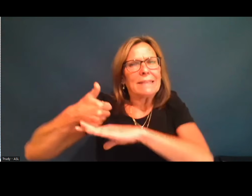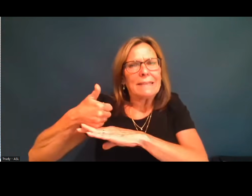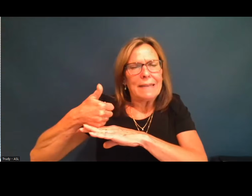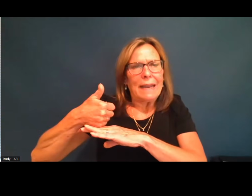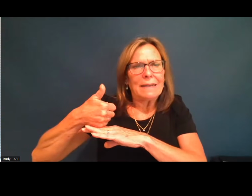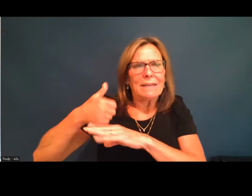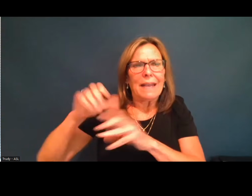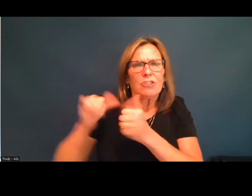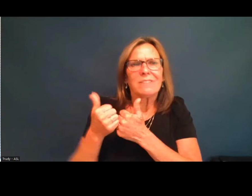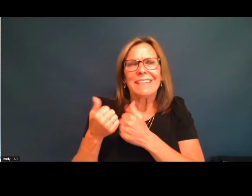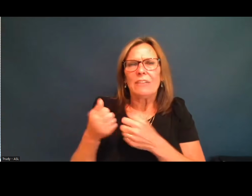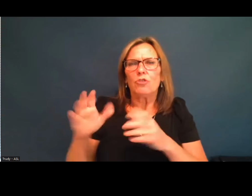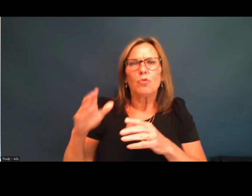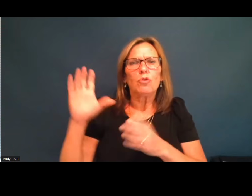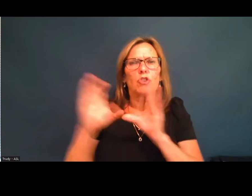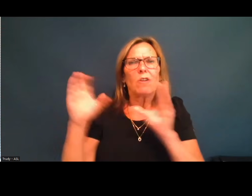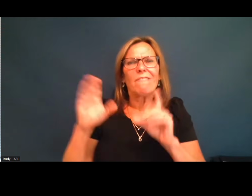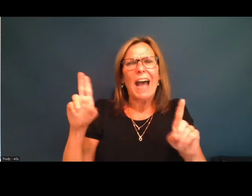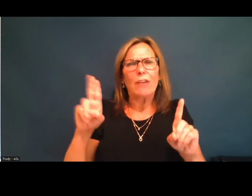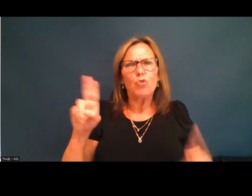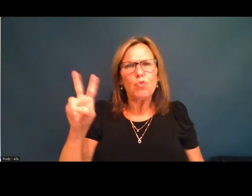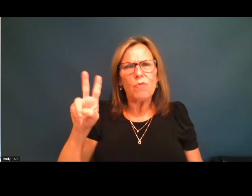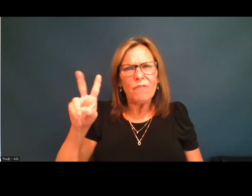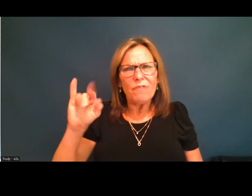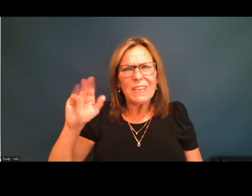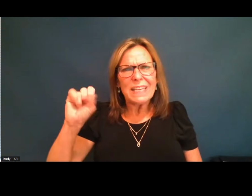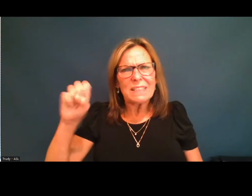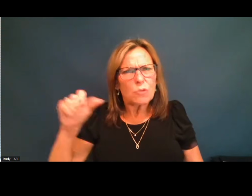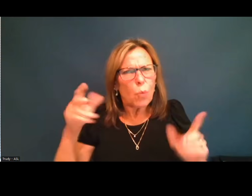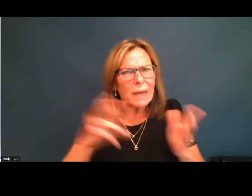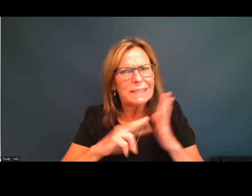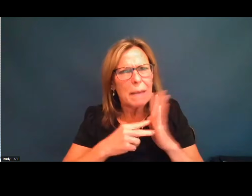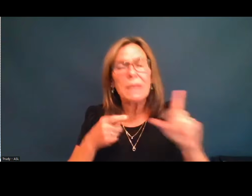the victim of a crime and they 're threatenned with deportation, they're not a citizen, they're an immigrant,